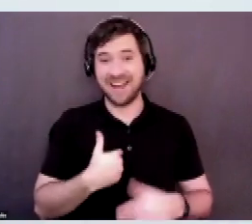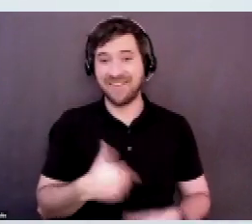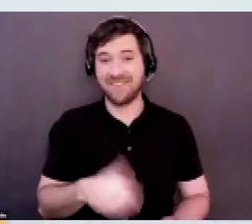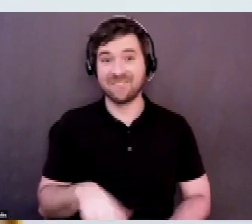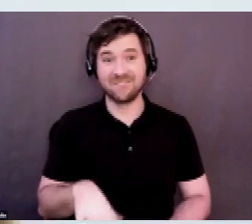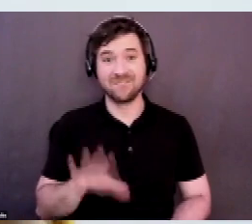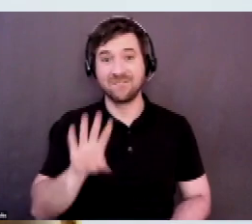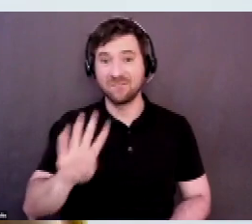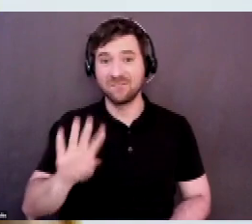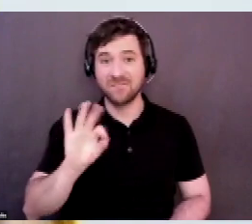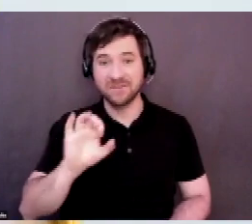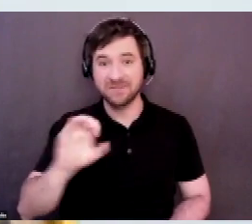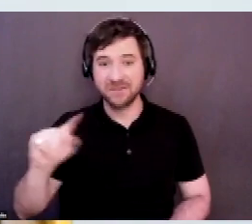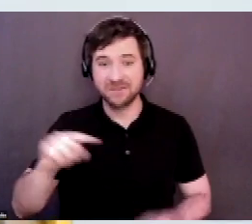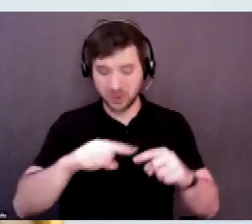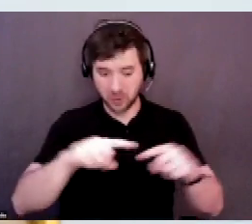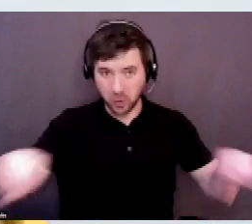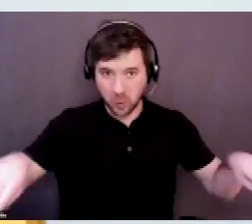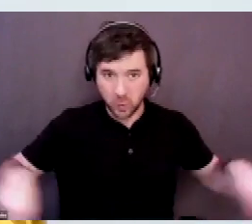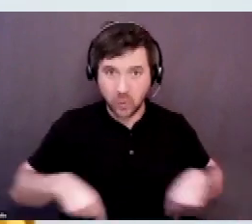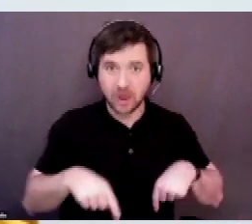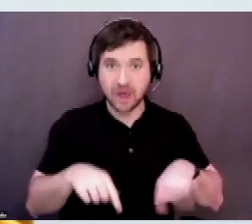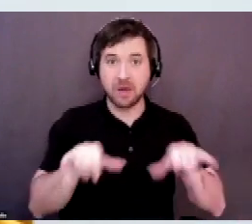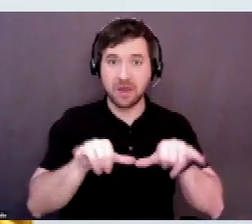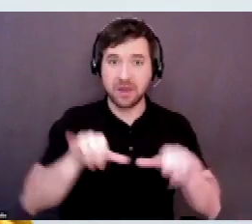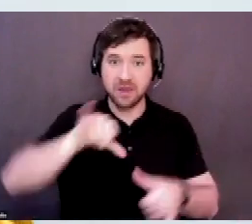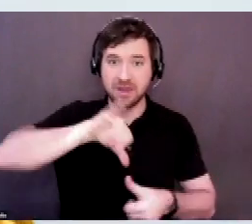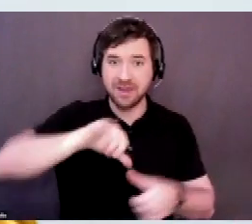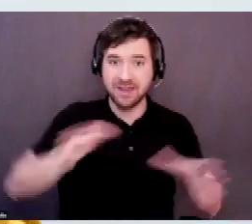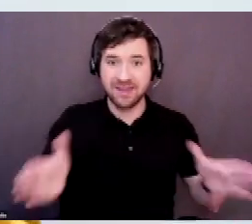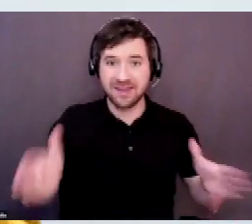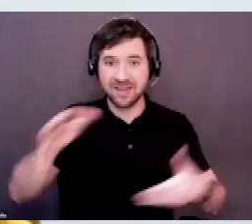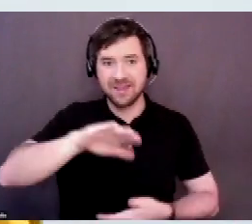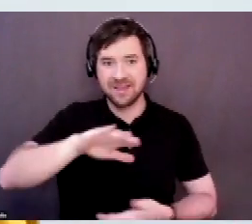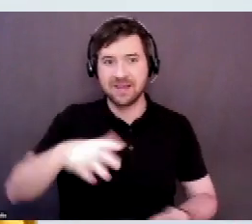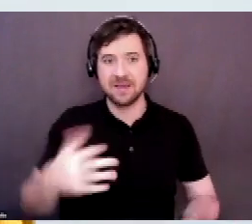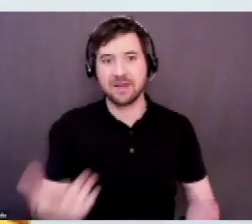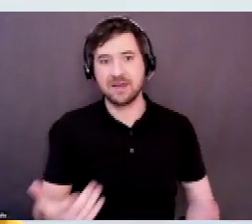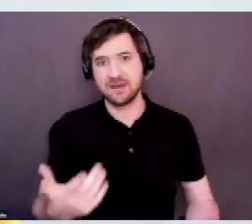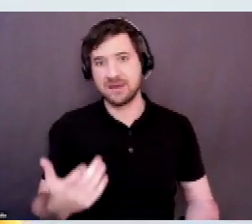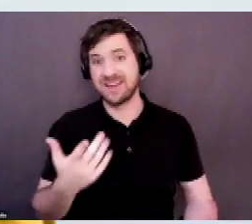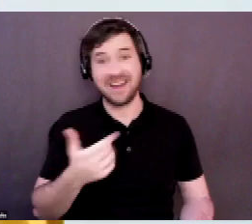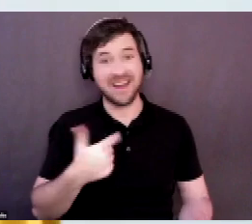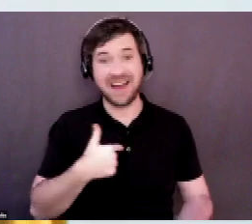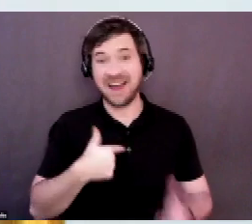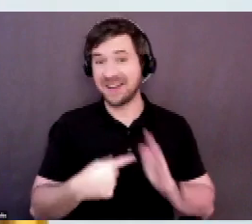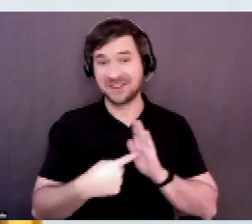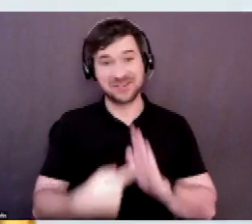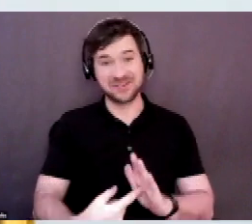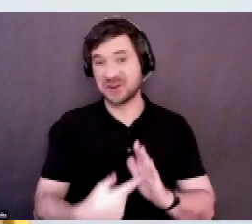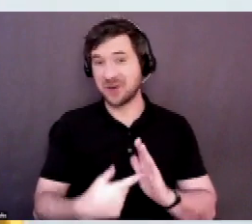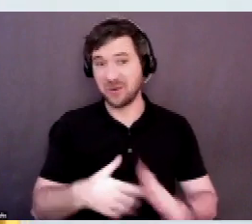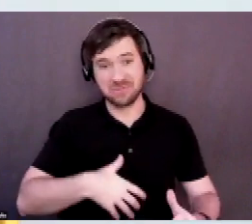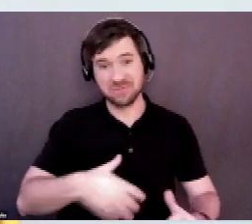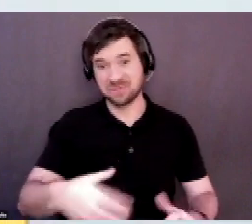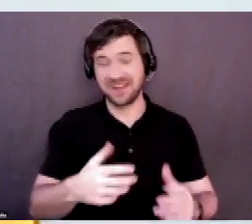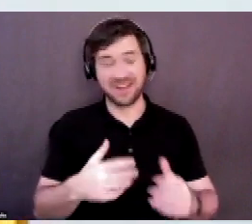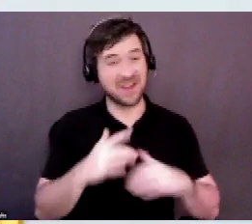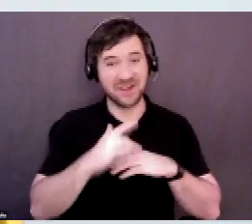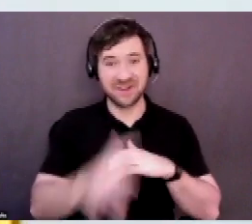I showed pregnancy much much earlier, I think six weeks. I was like, I couldn't hide it. But anyways, not that I was announcing,